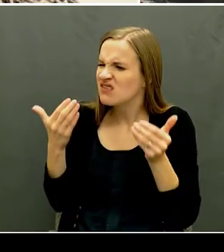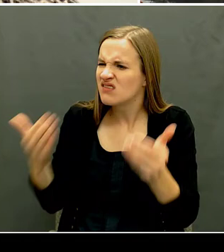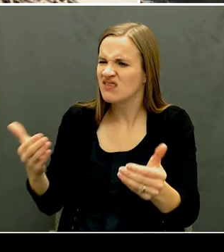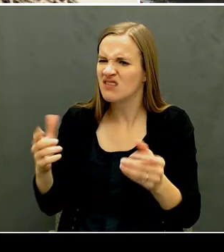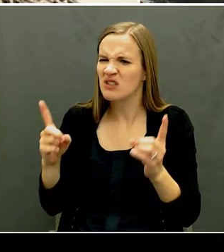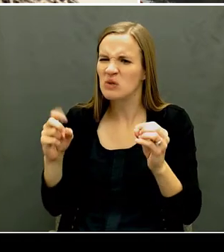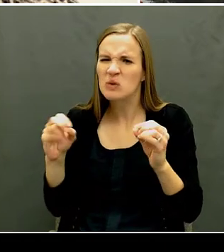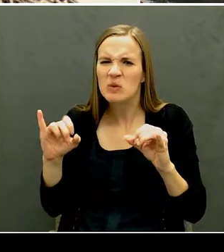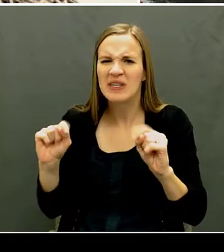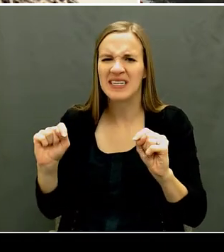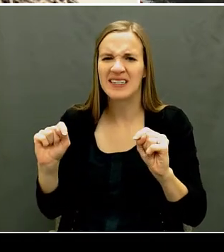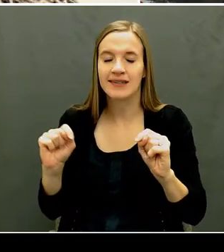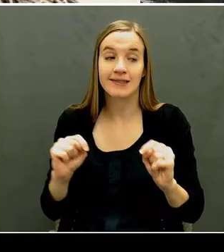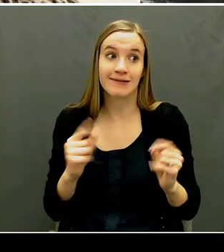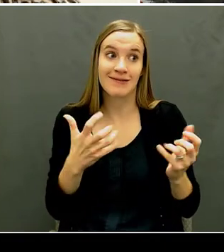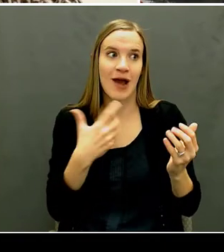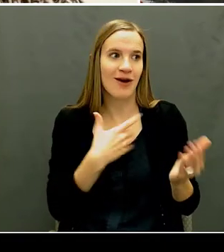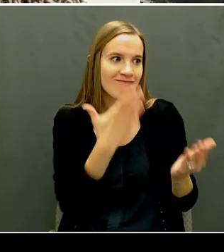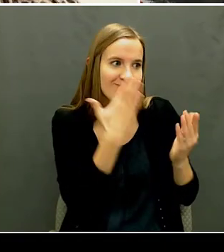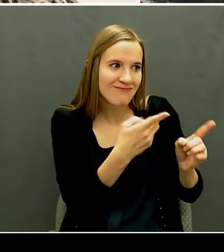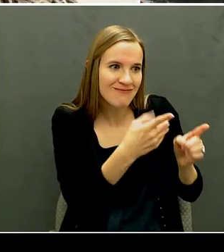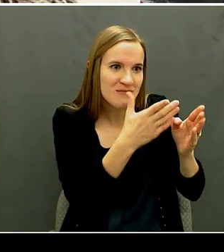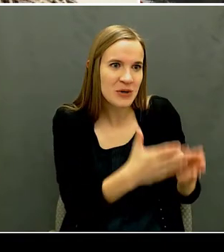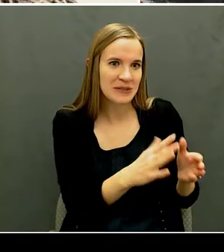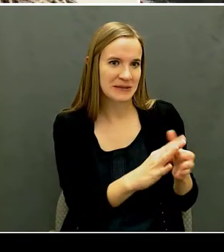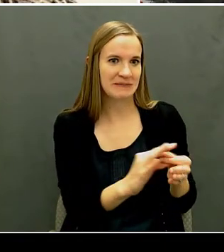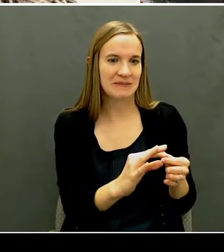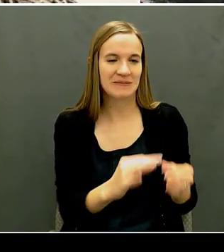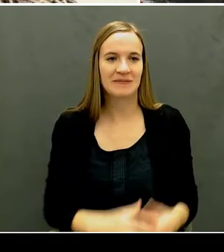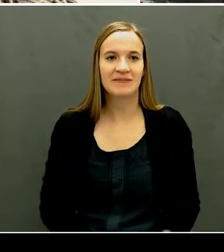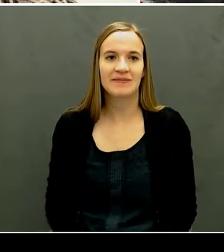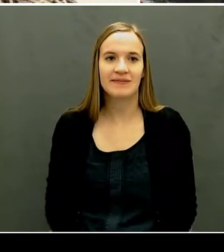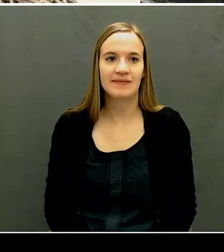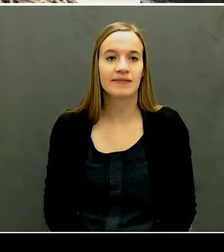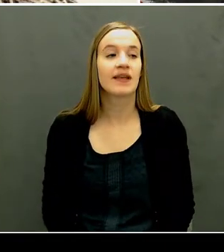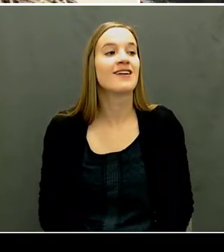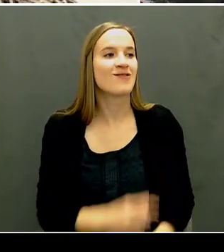Mark Leeper: Yeah, absolutely. Well, you mentioned the ADA Legacy Project. And so you were really,